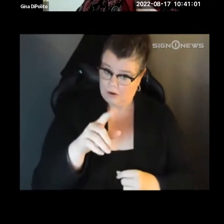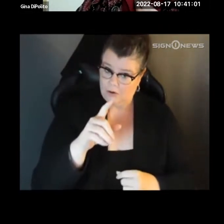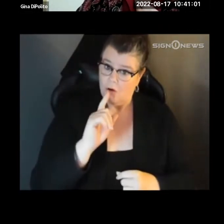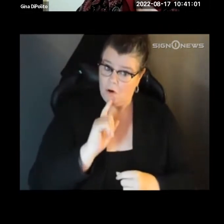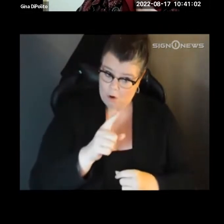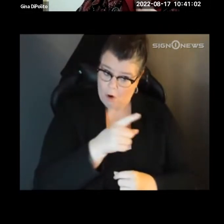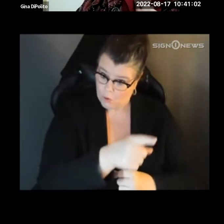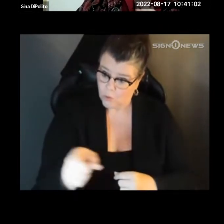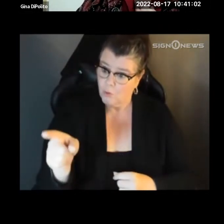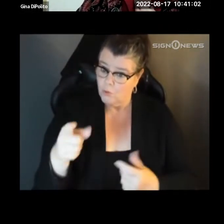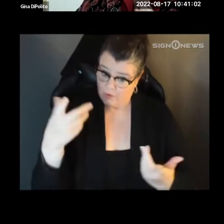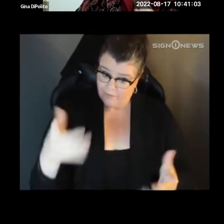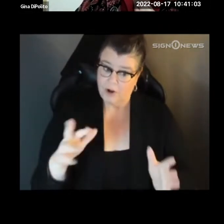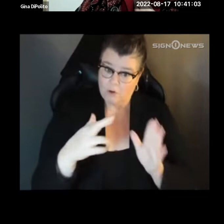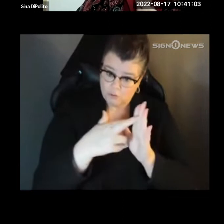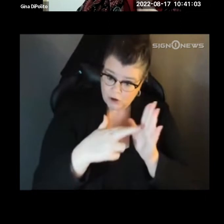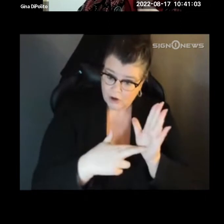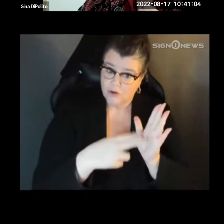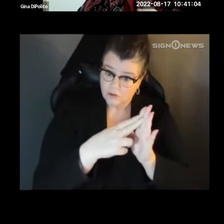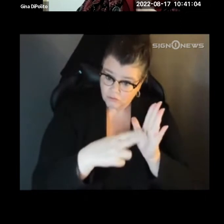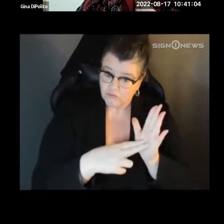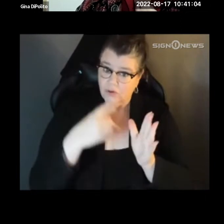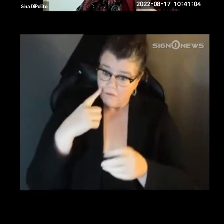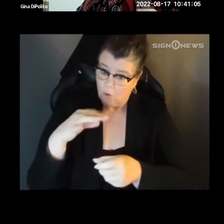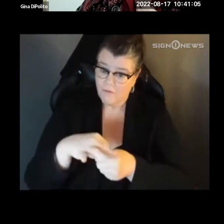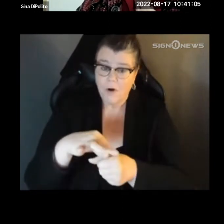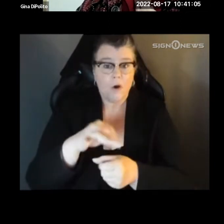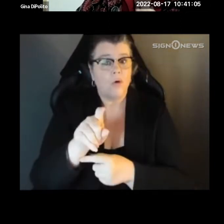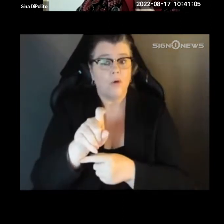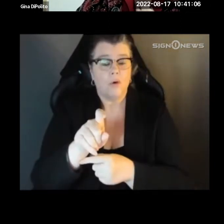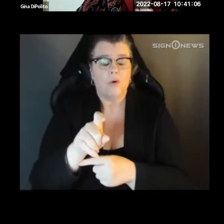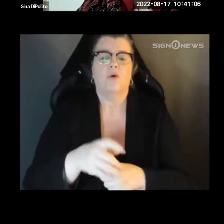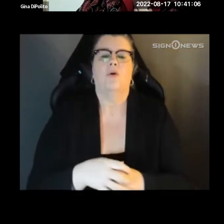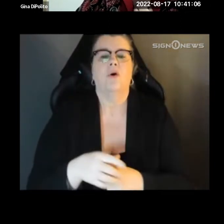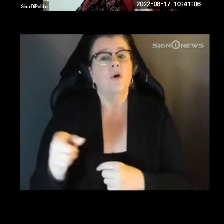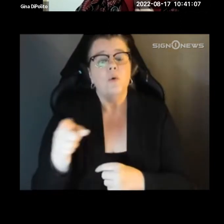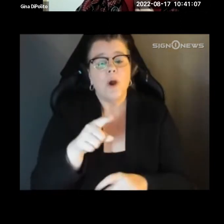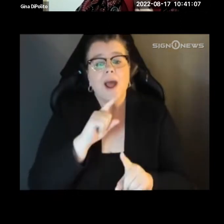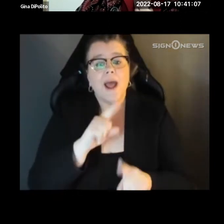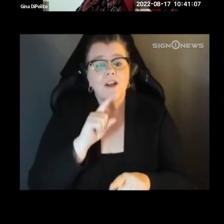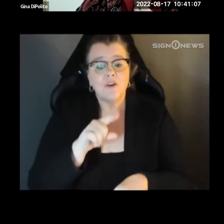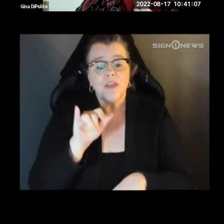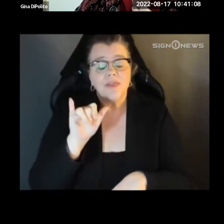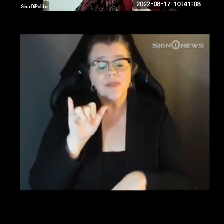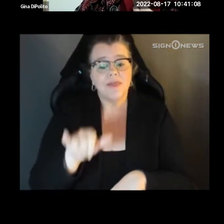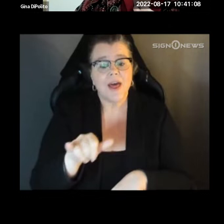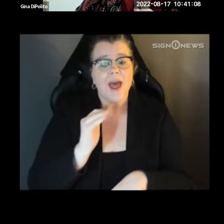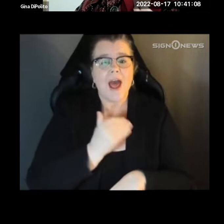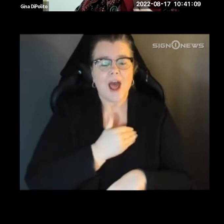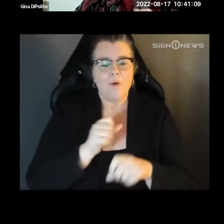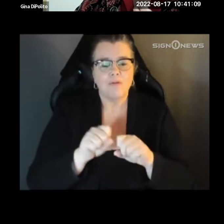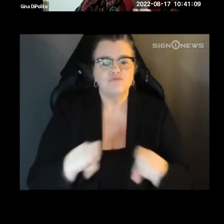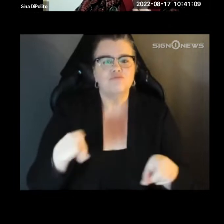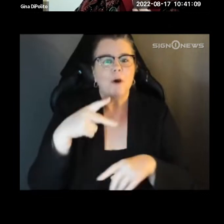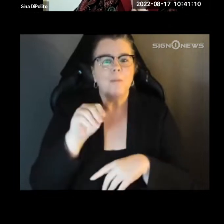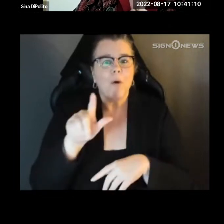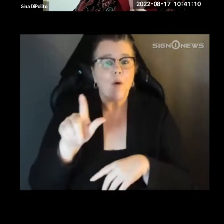as you answer the question in the poll these are the dates to remember